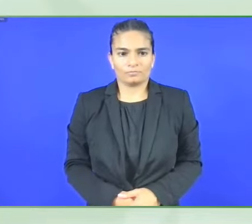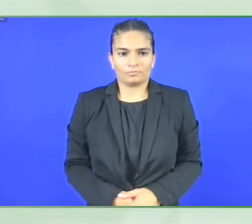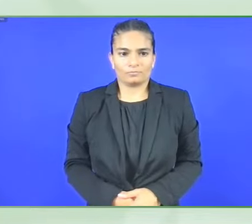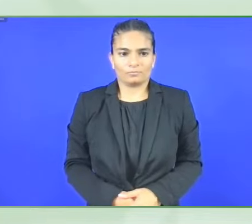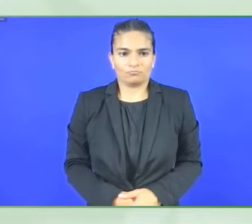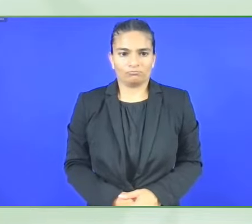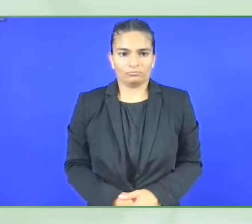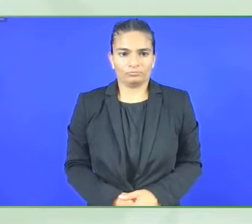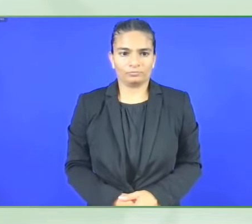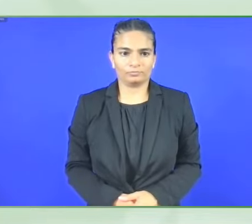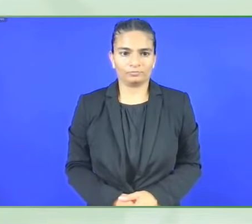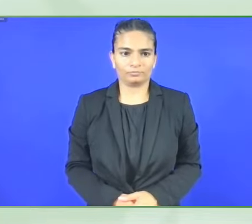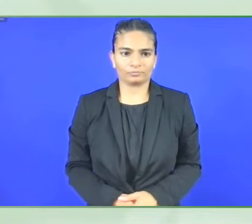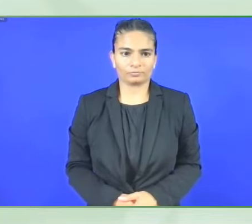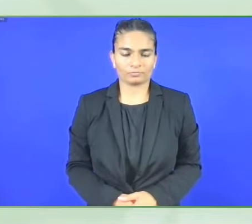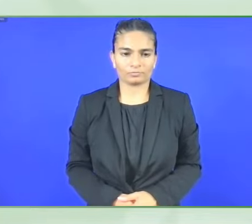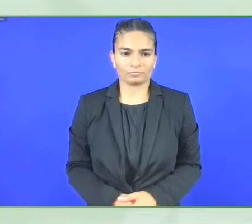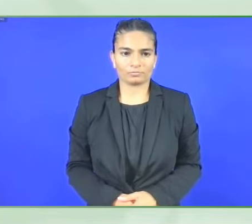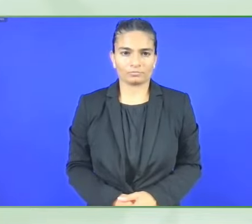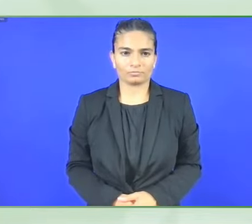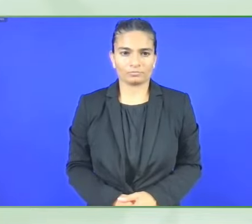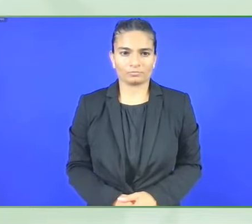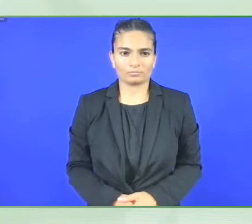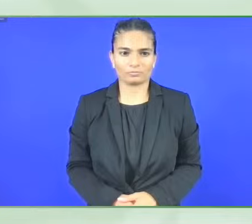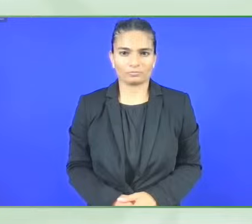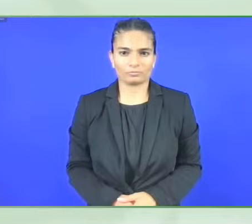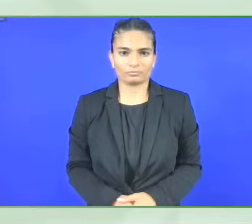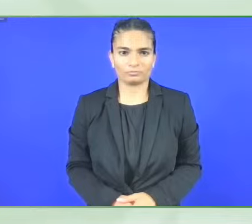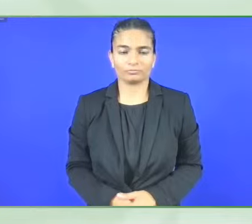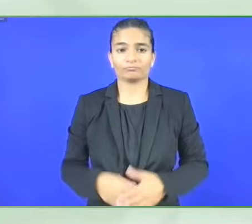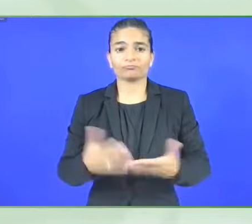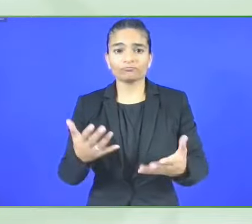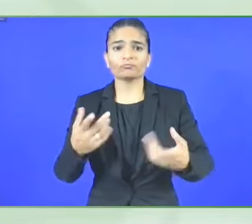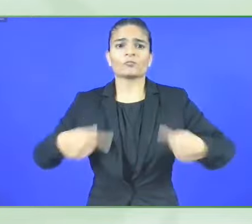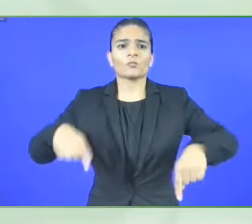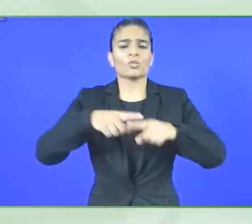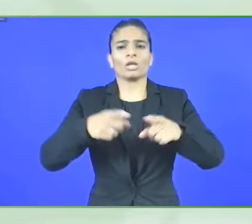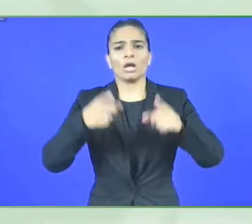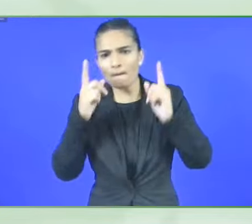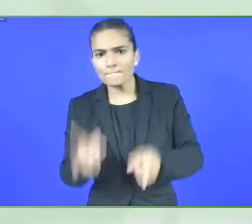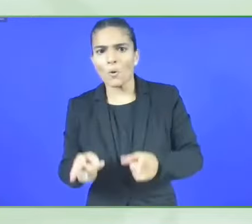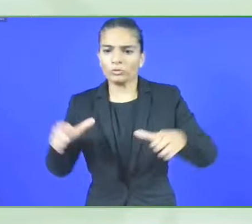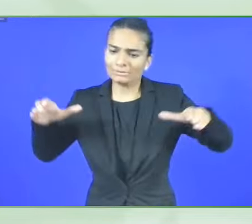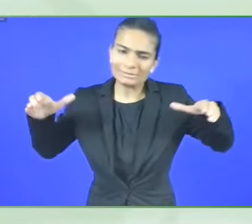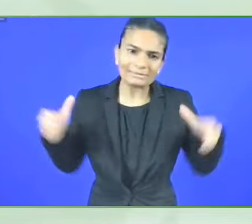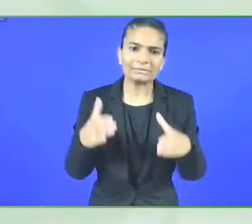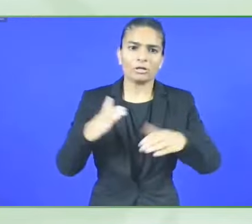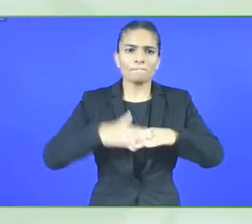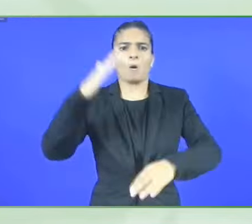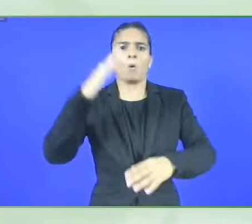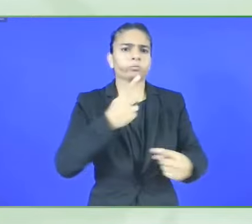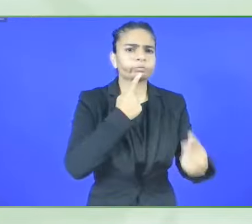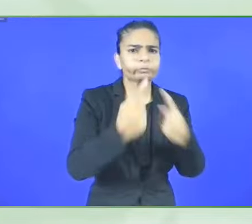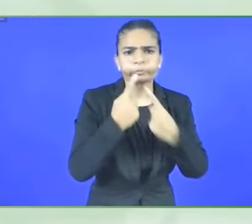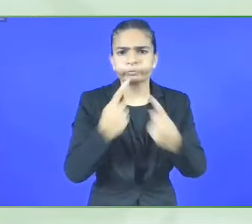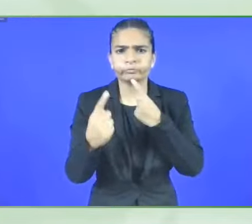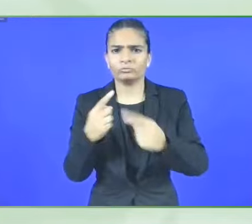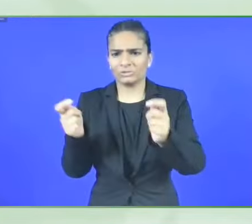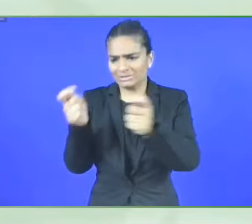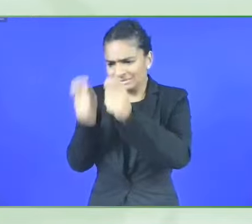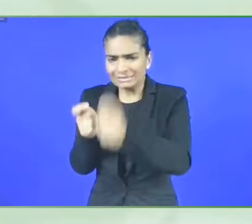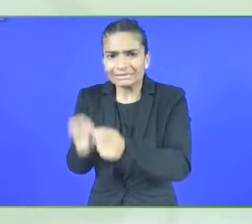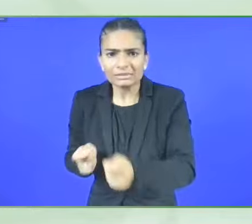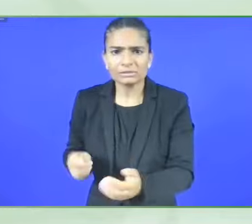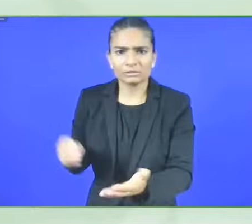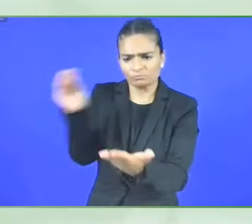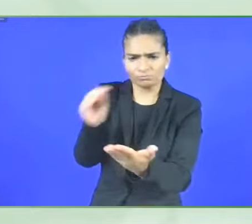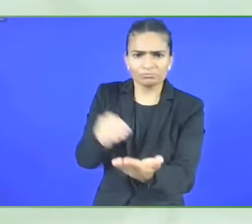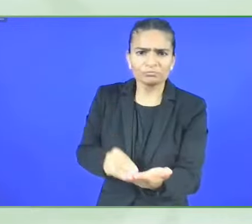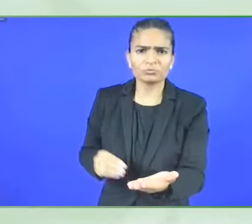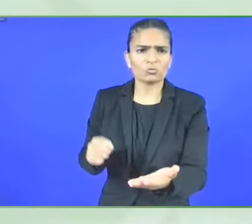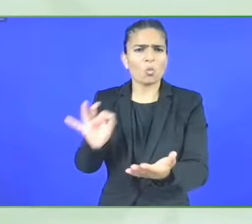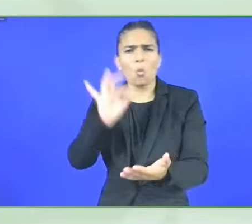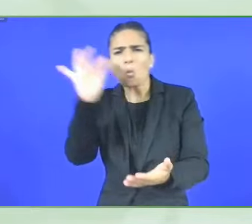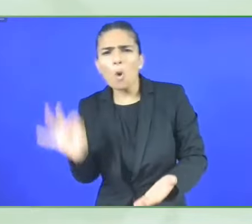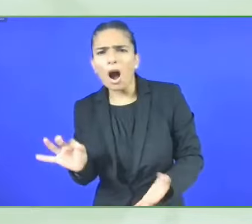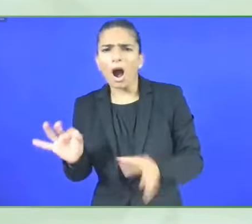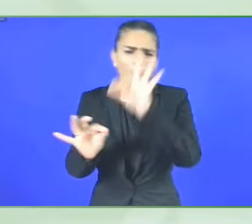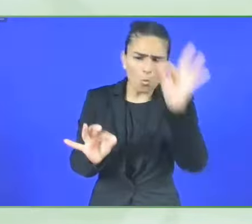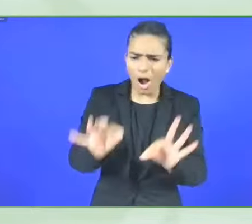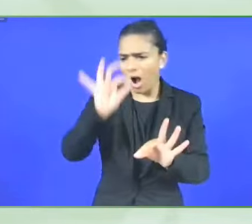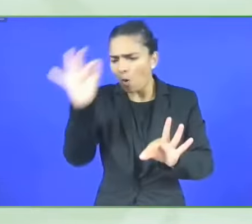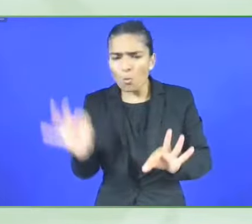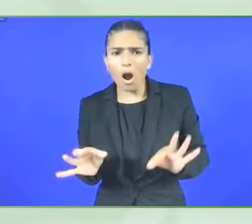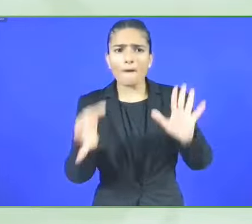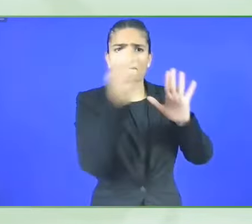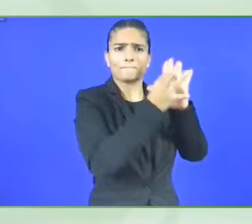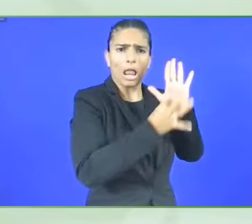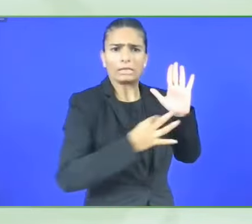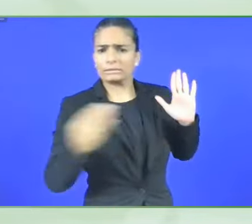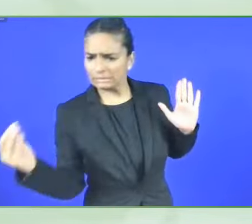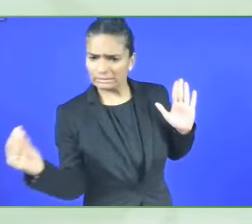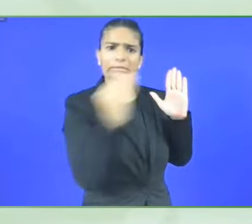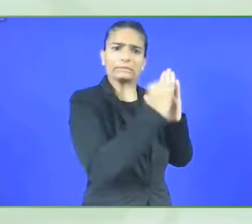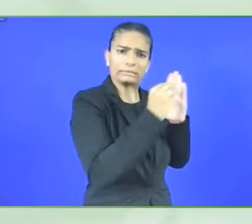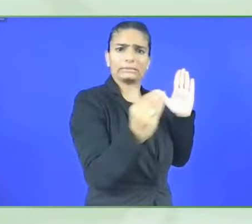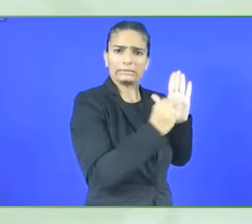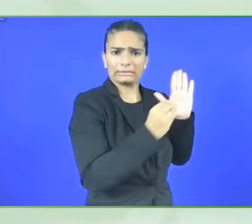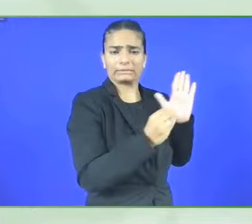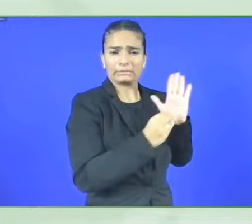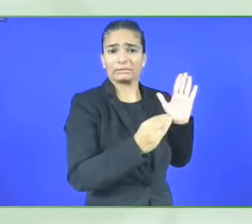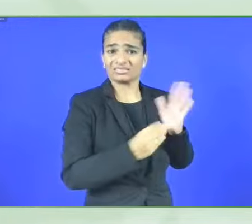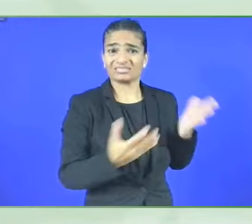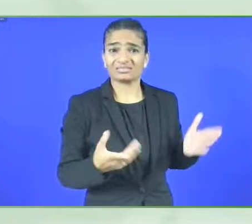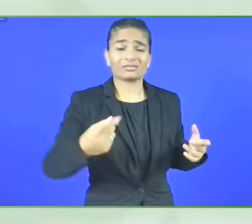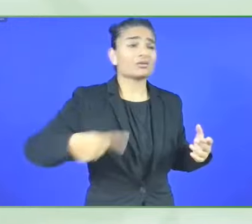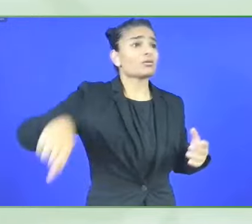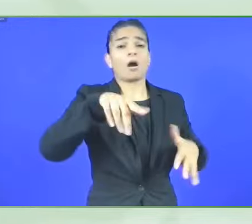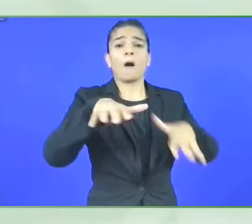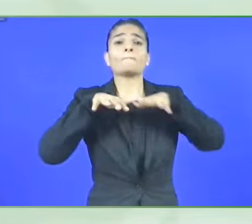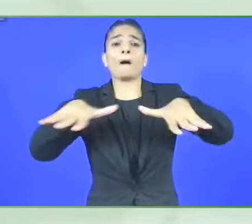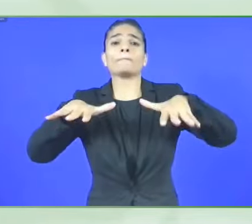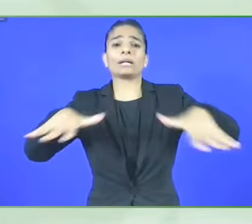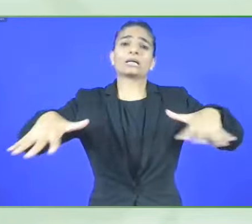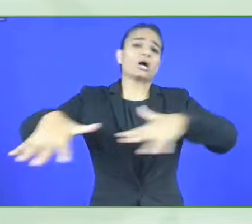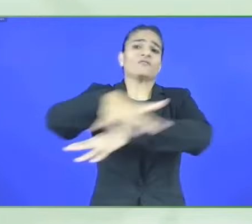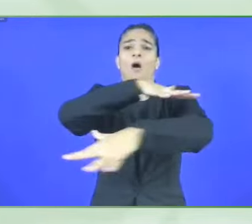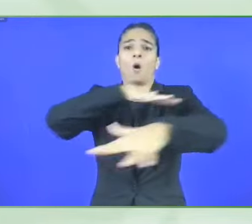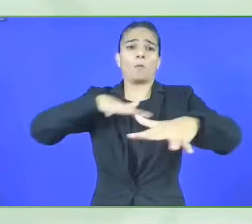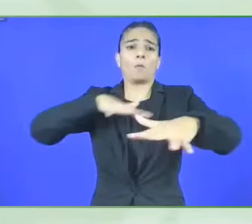But I actually wanted to ask you, Jasmien, because you have a long-standing experience